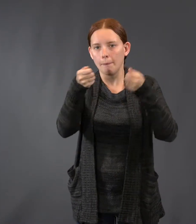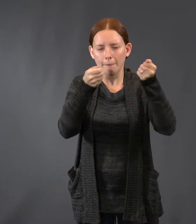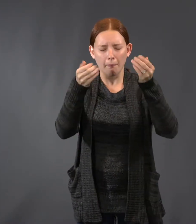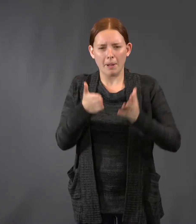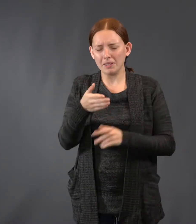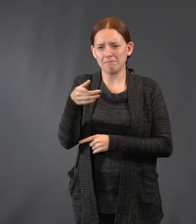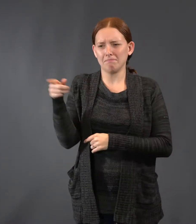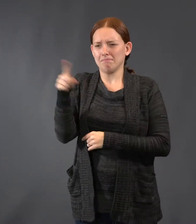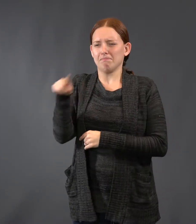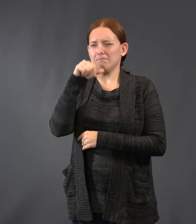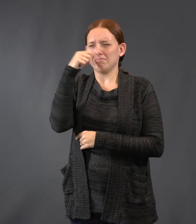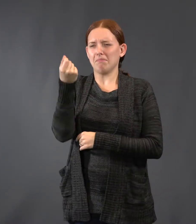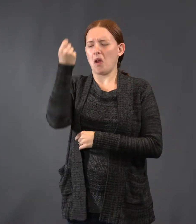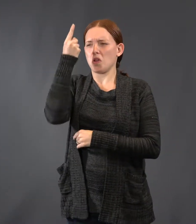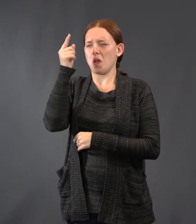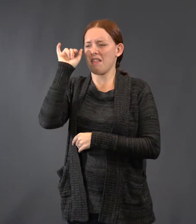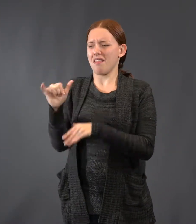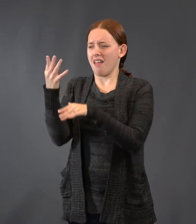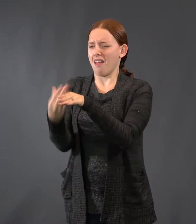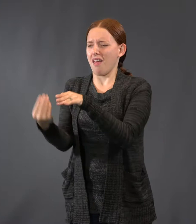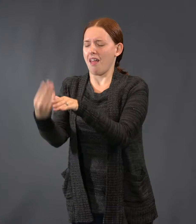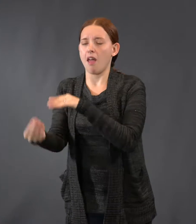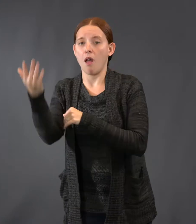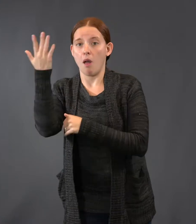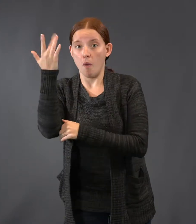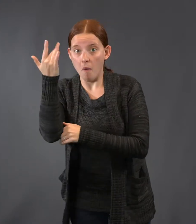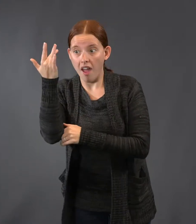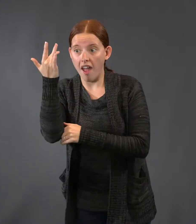couldn't fully comprehend the deficits that are created by not